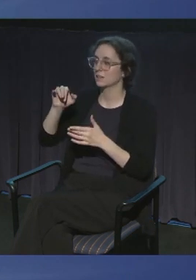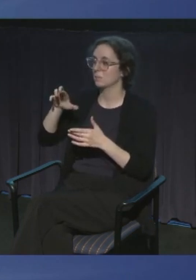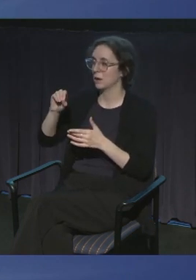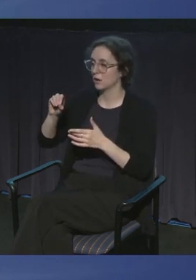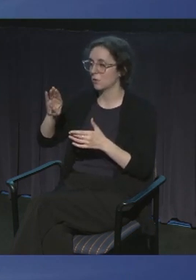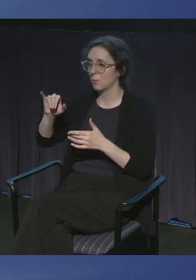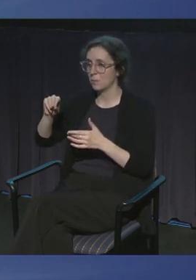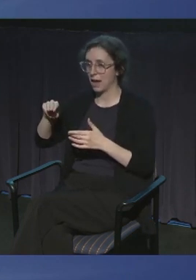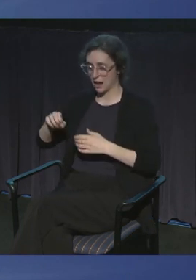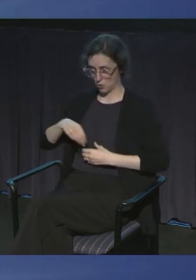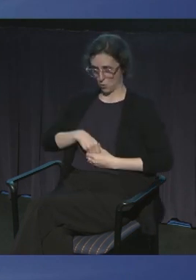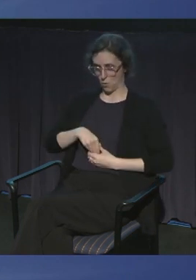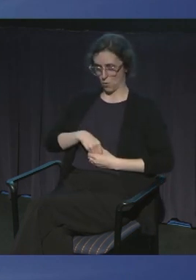BE DUE TO THE MICROBIOME, WE WERE LUCKY IN THAT -- WHO